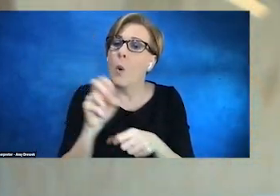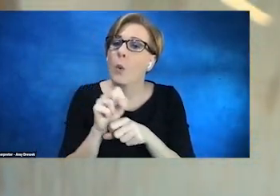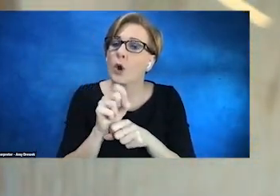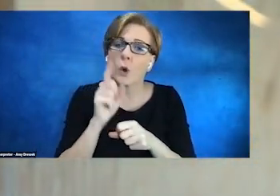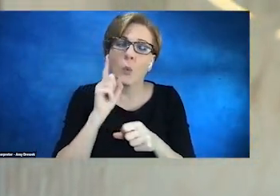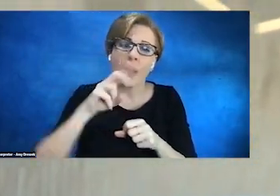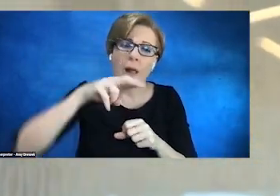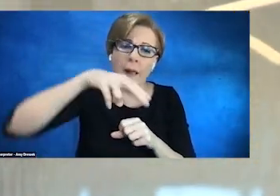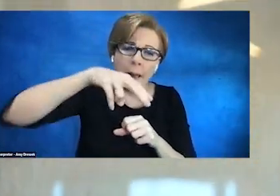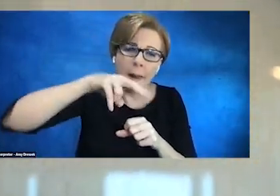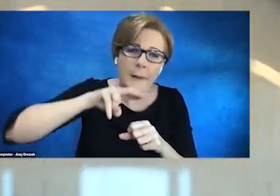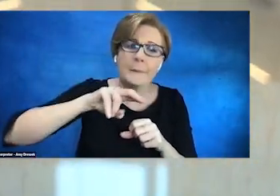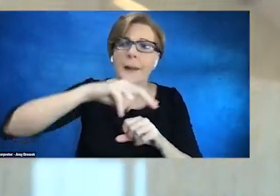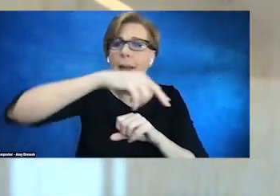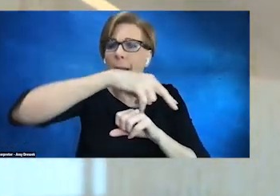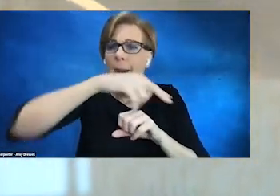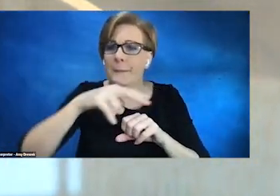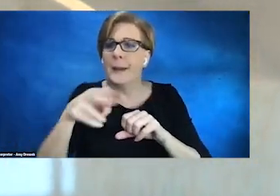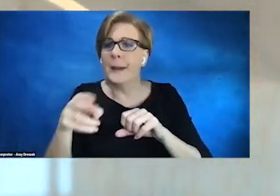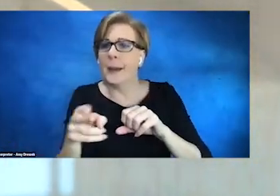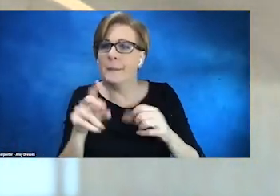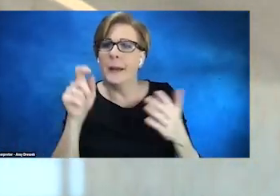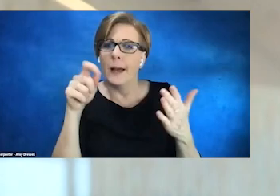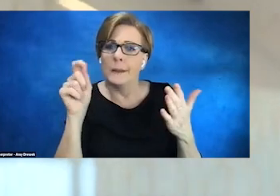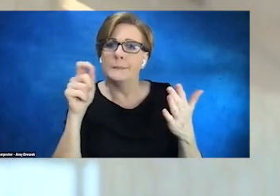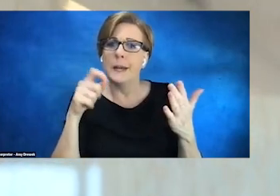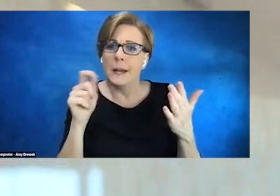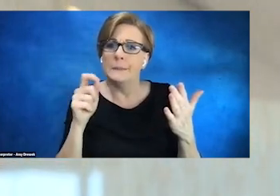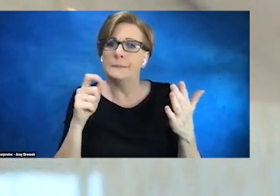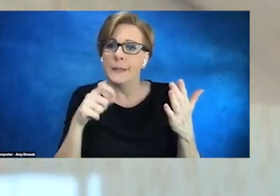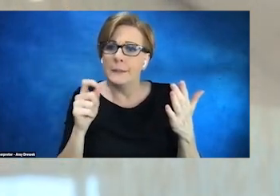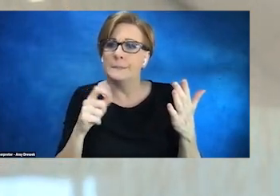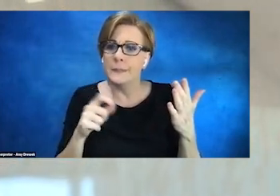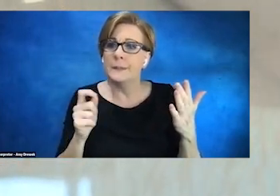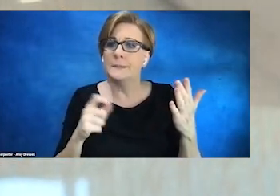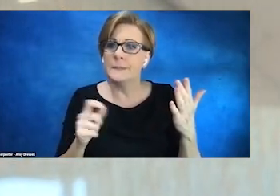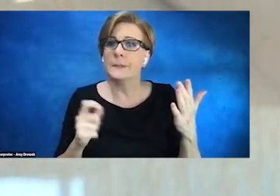go through and verify every single one of these serial numbers we only have one tabulator here